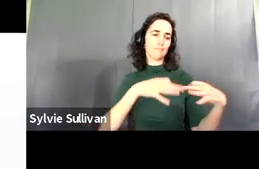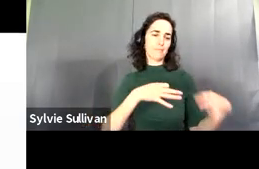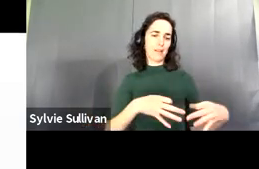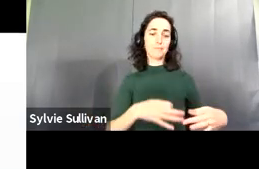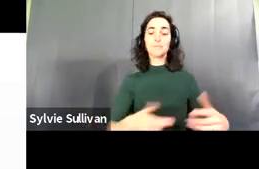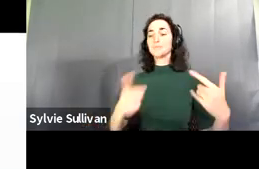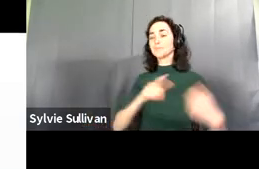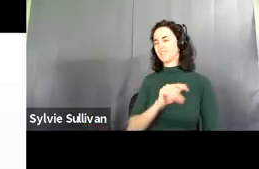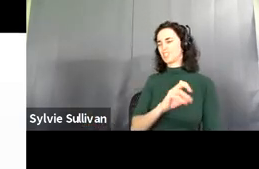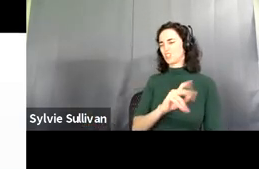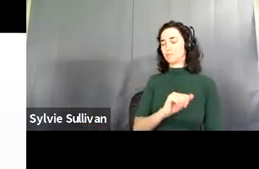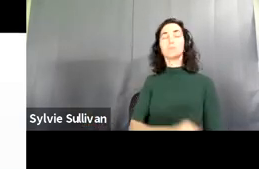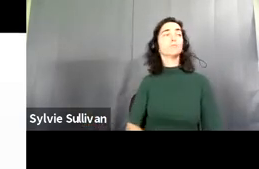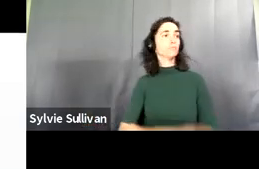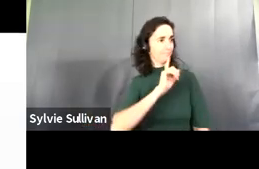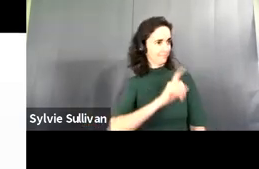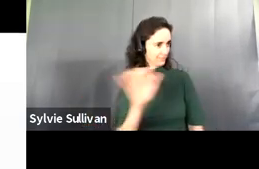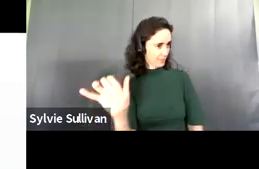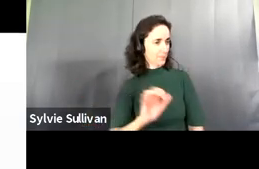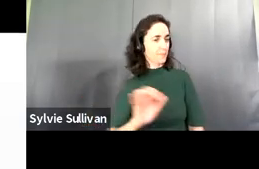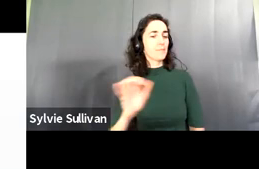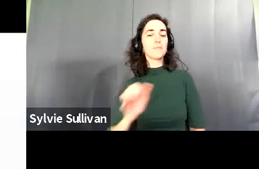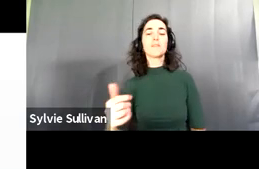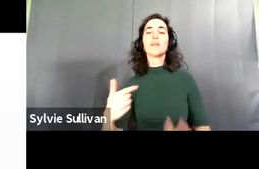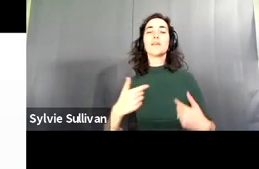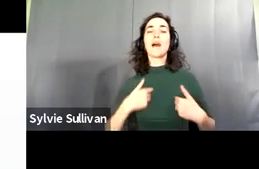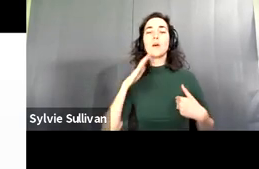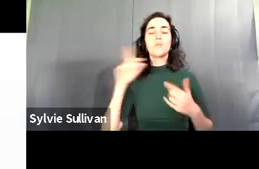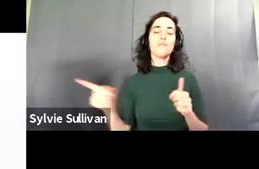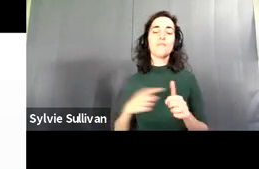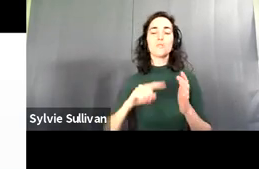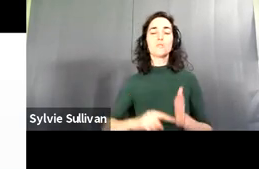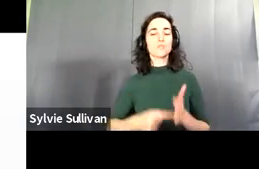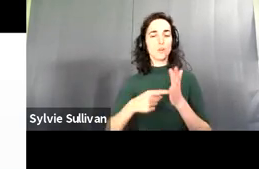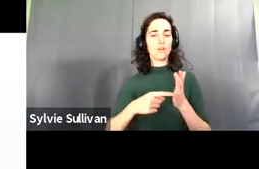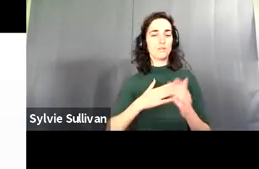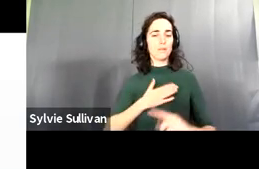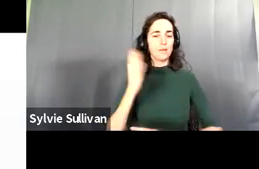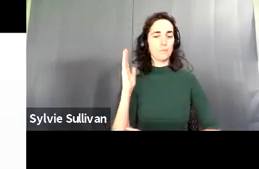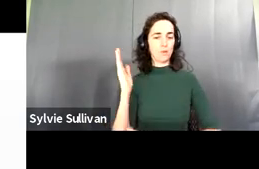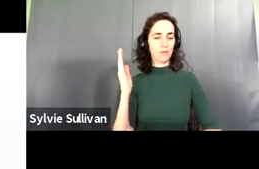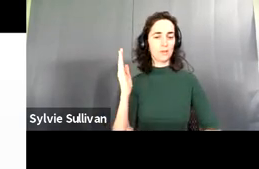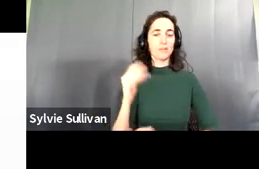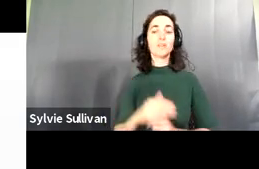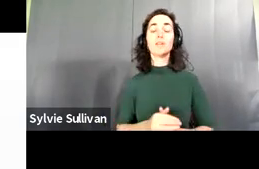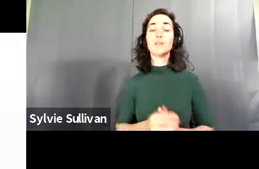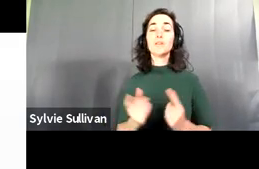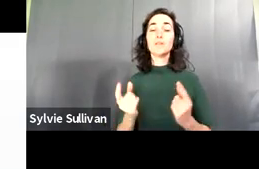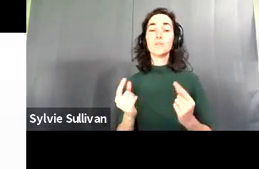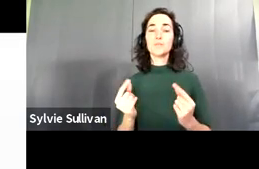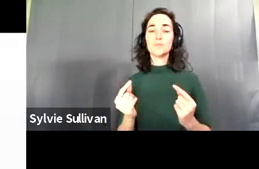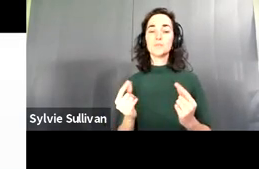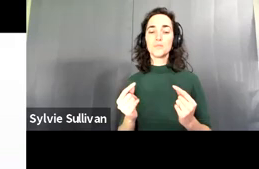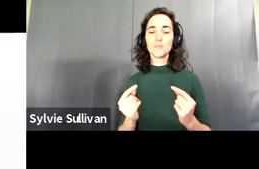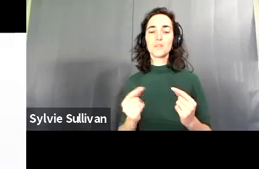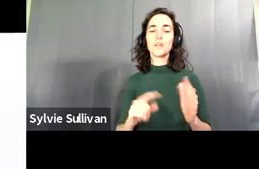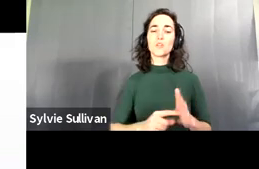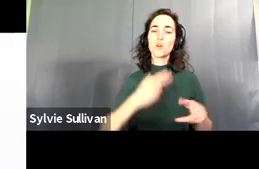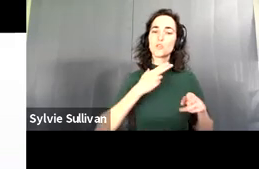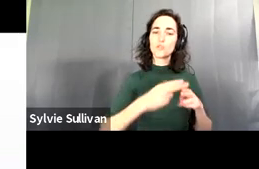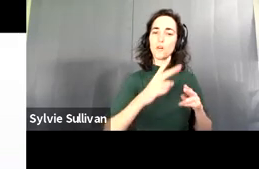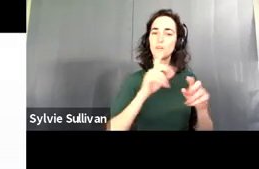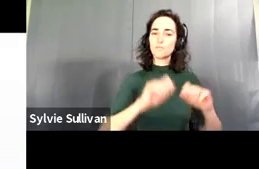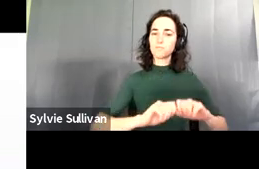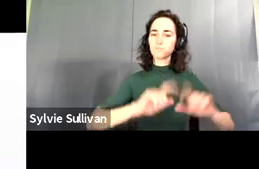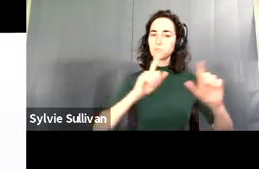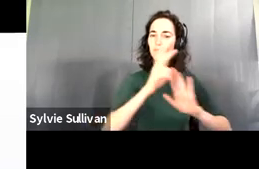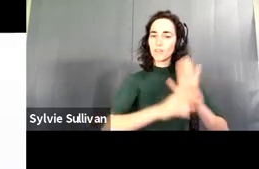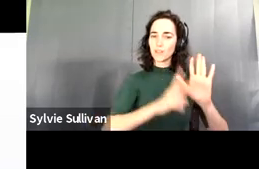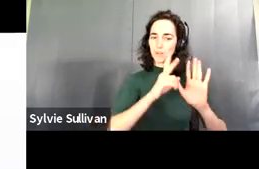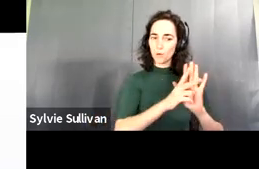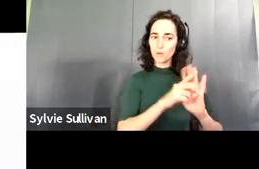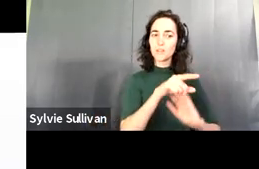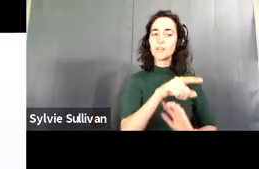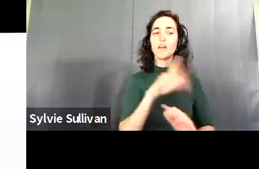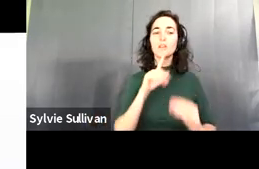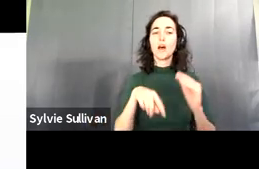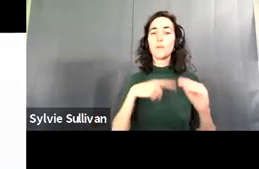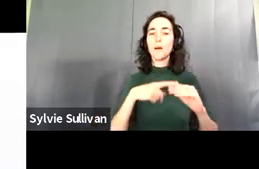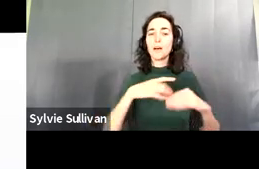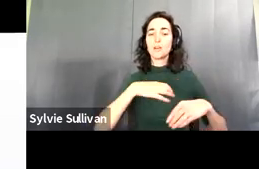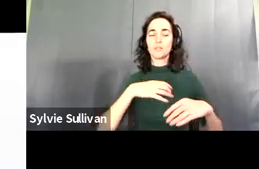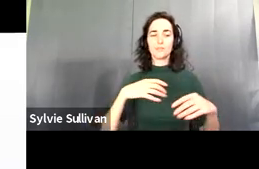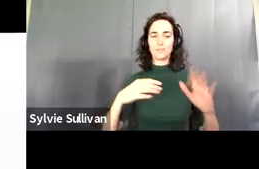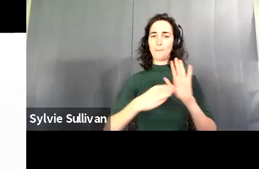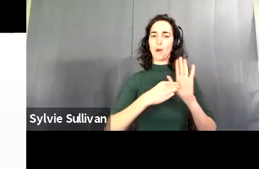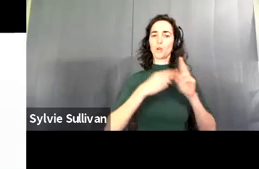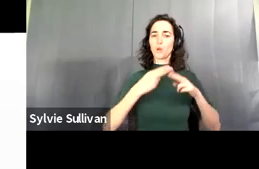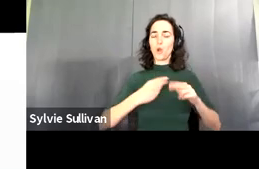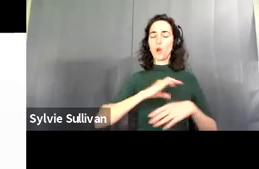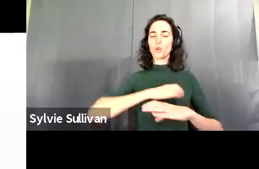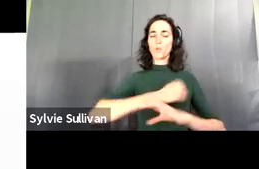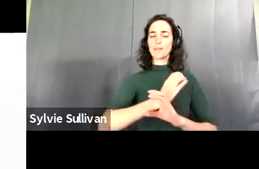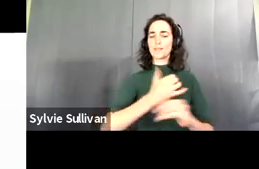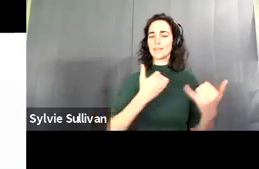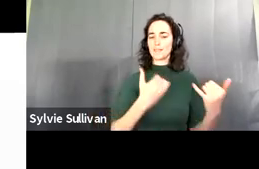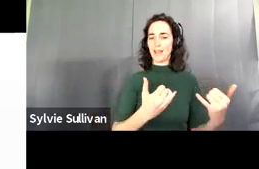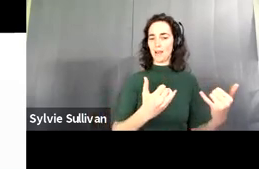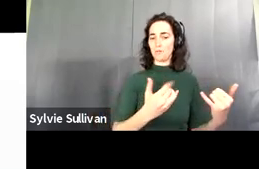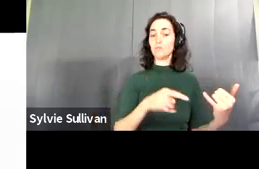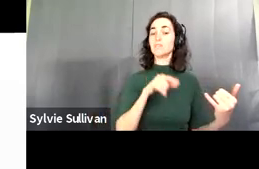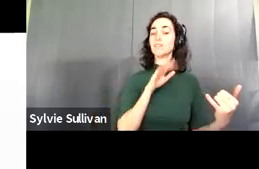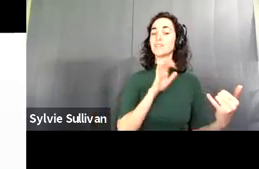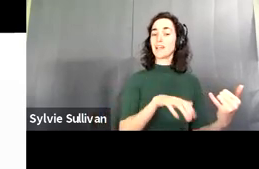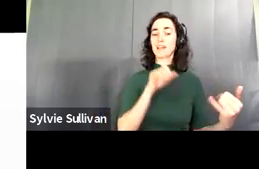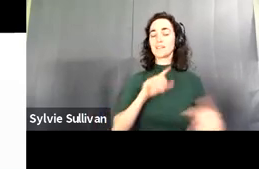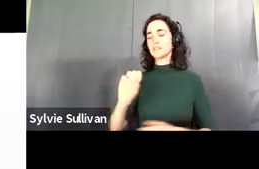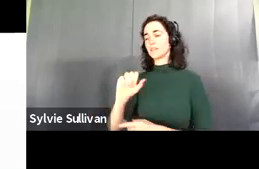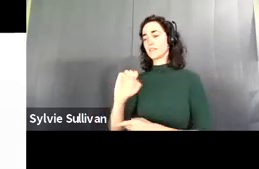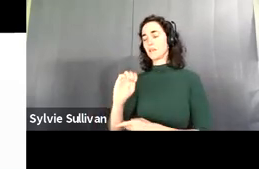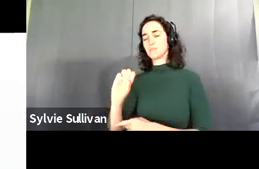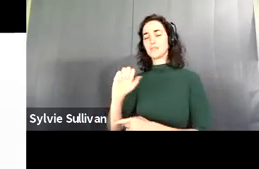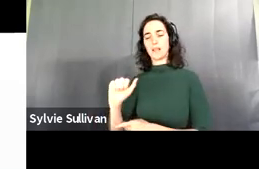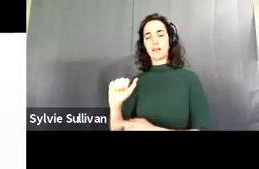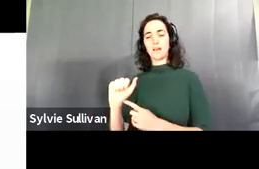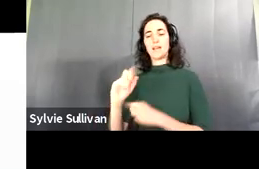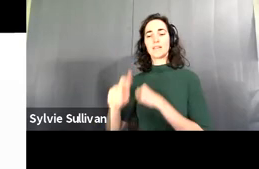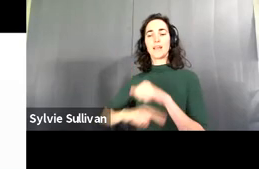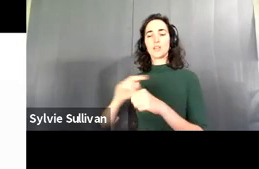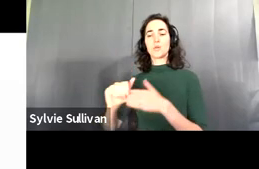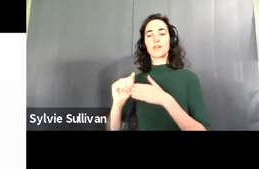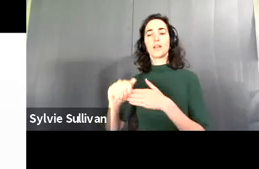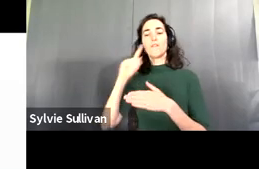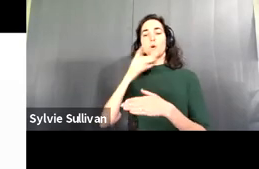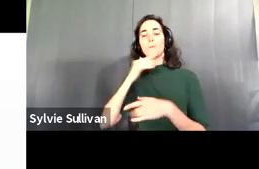Absolutely. Um, so I think I'm going to get started here on the presentation. And so we're going to show a short video and in this video, it's going to talk about the crisis now model, which is the Sam says national guidelines for best practice in crisis